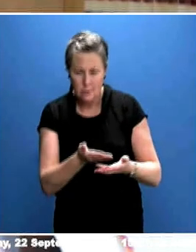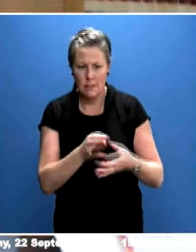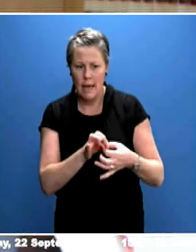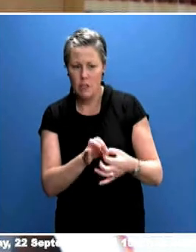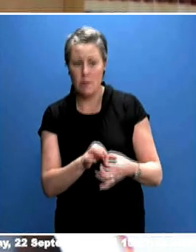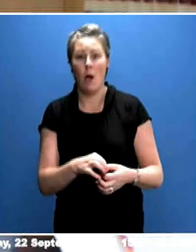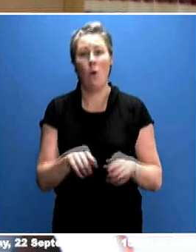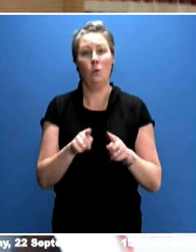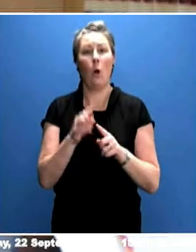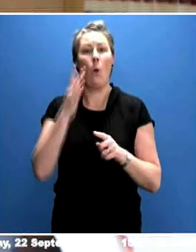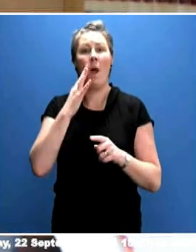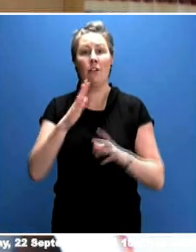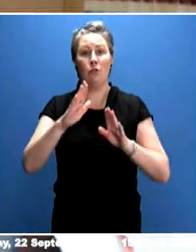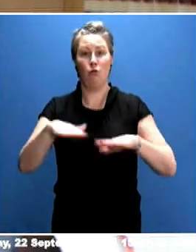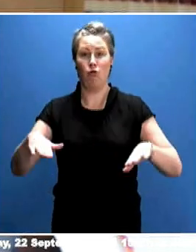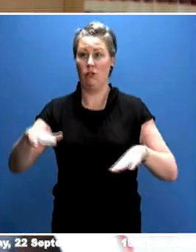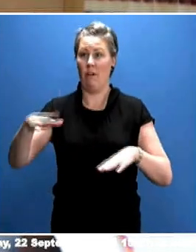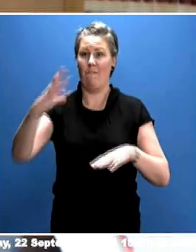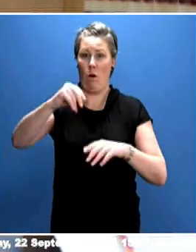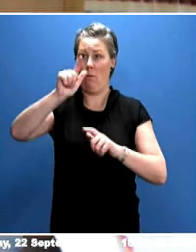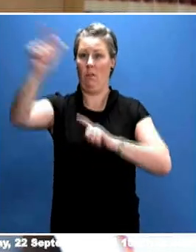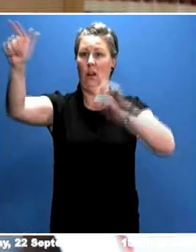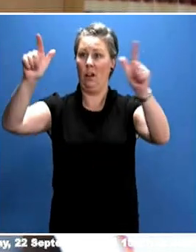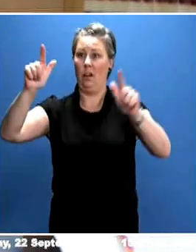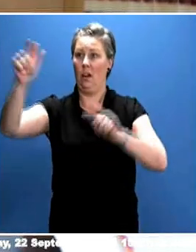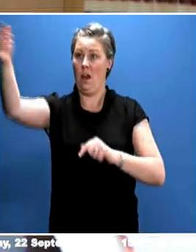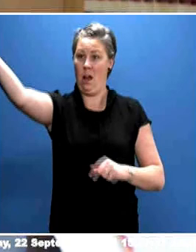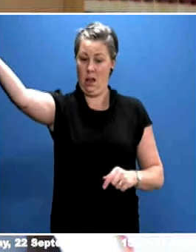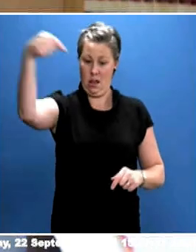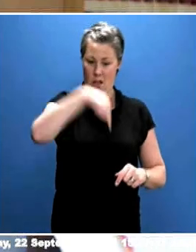are off-country, that person is connecting back to the Aboriginal